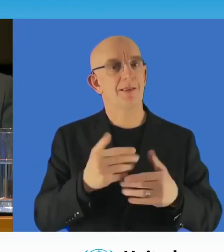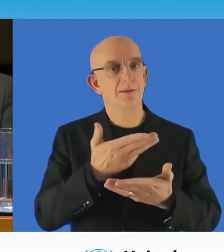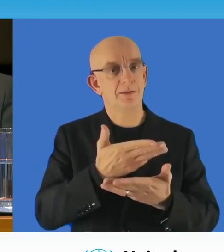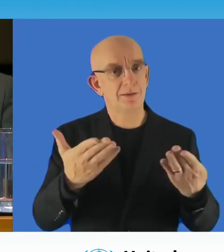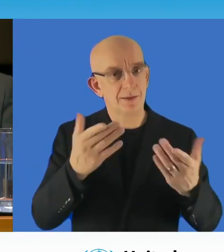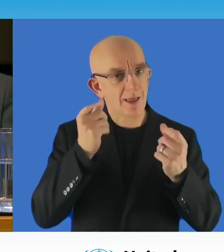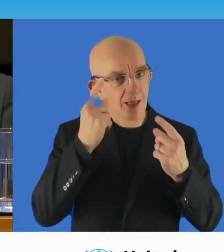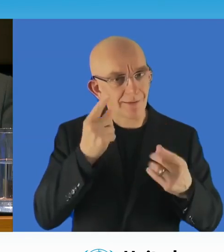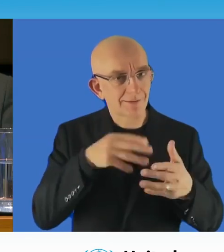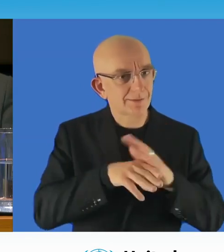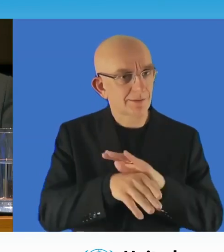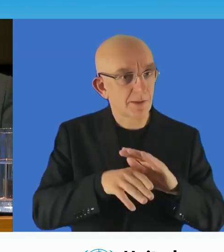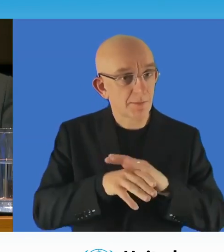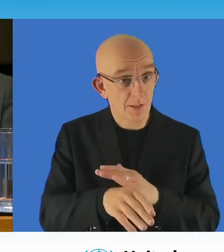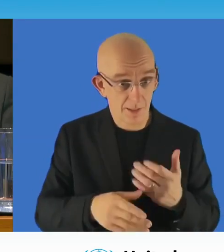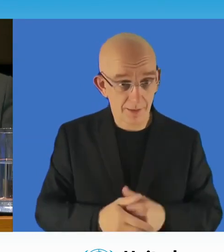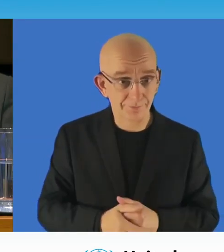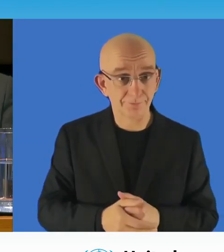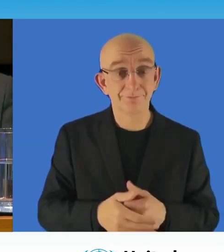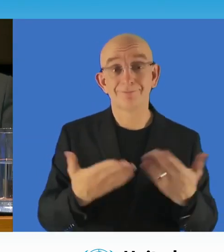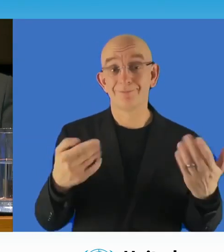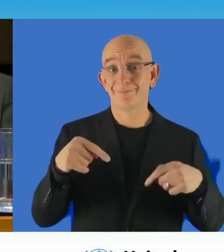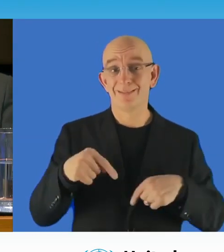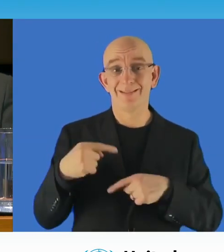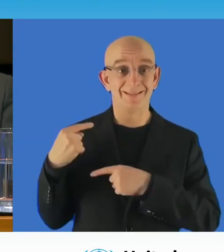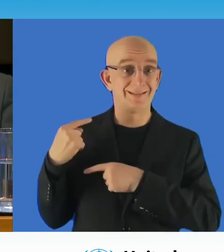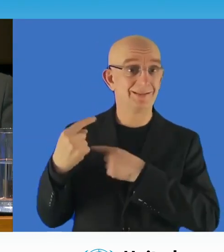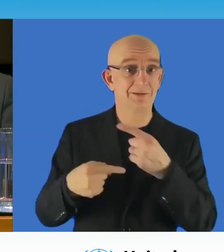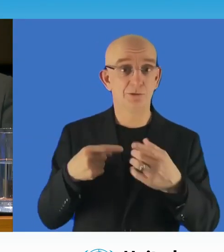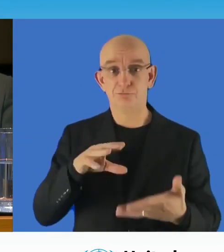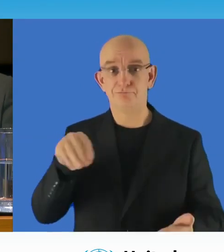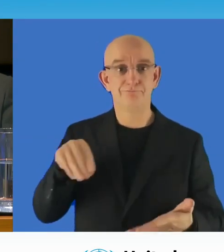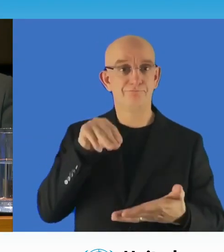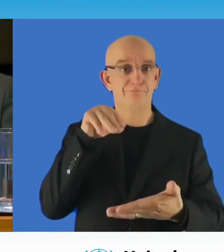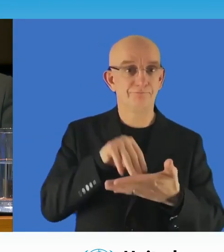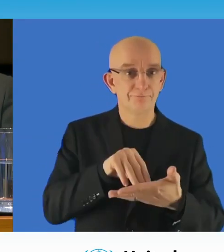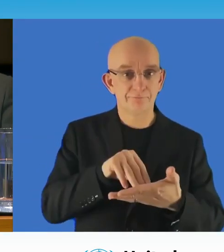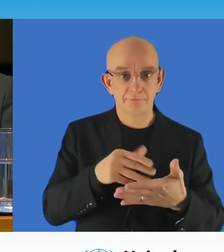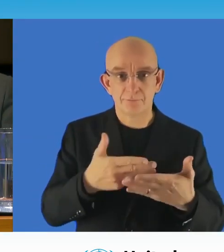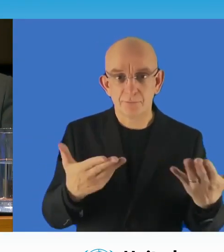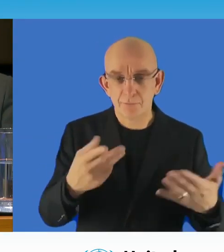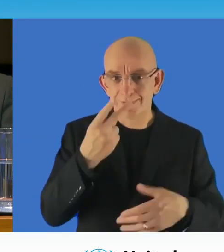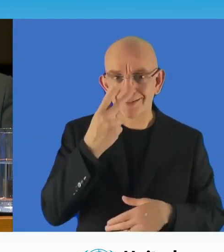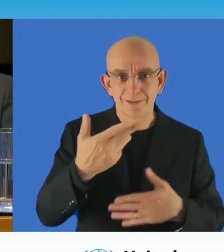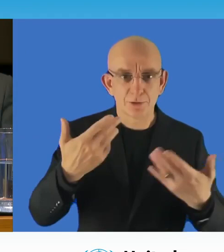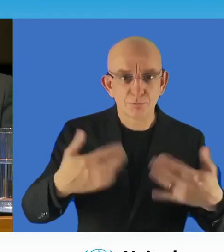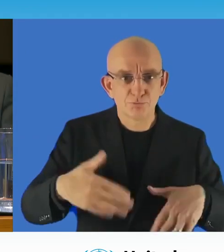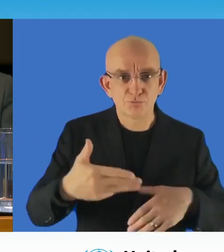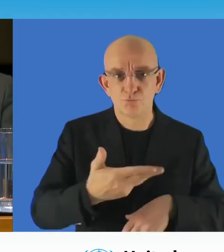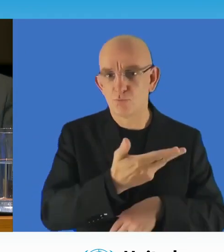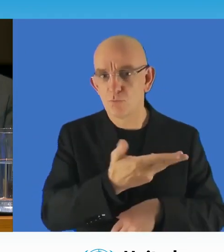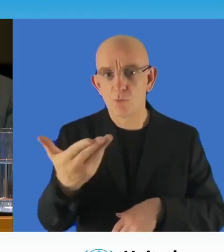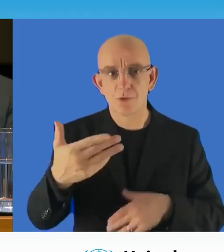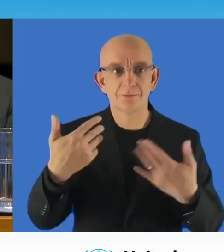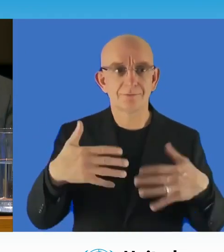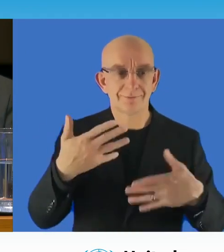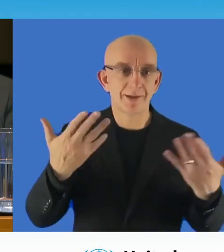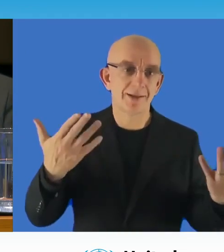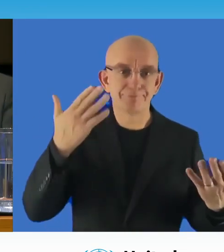the inexorable climate crisis the proliferation of armed conflicts and the emergence of health